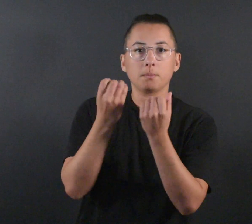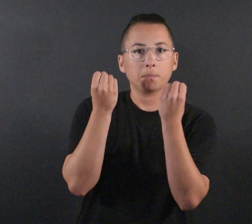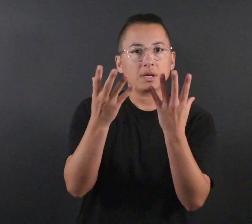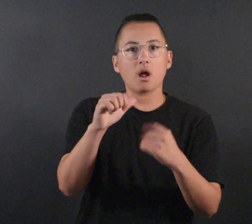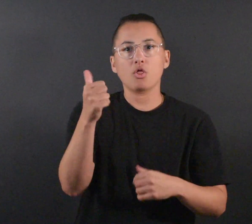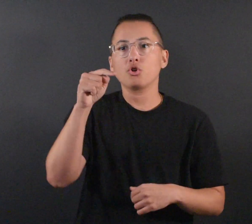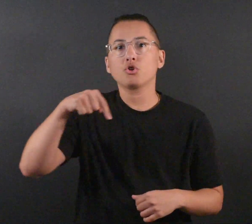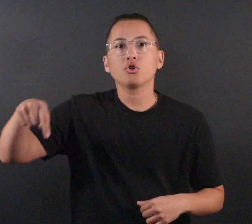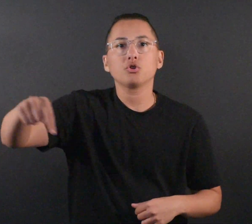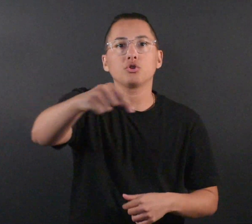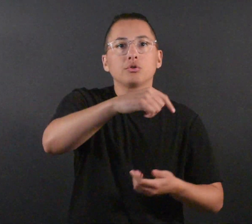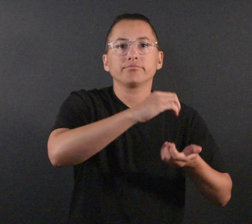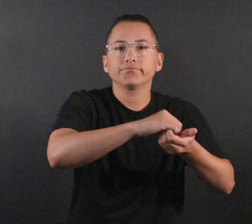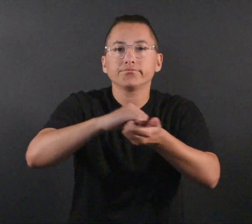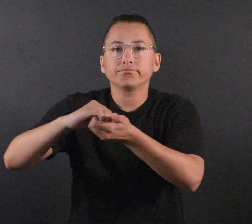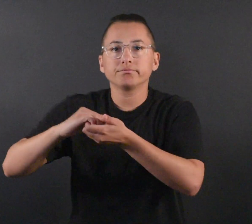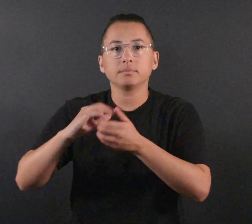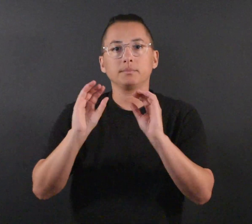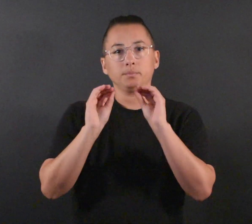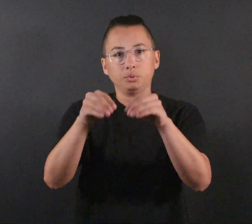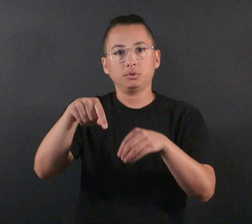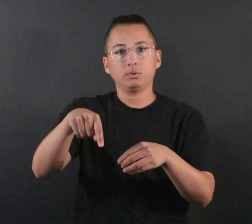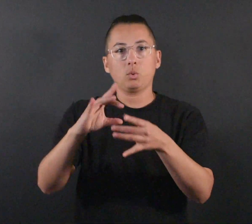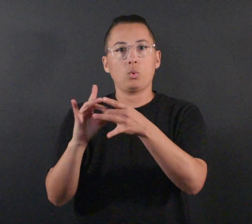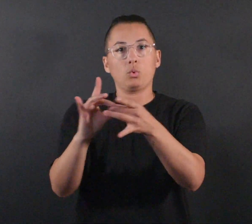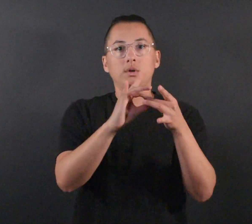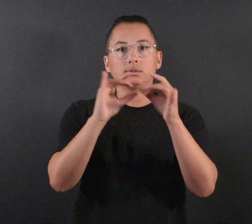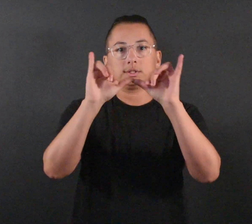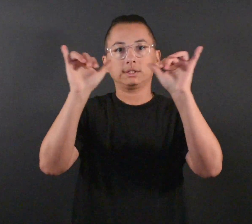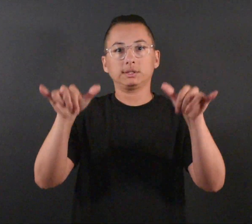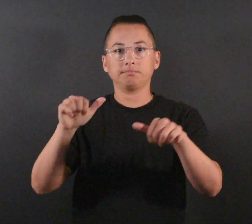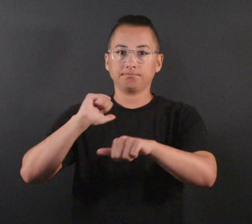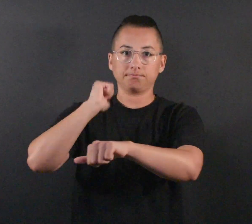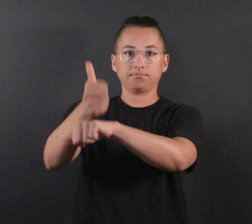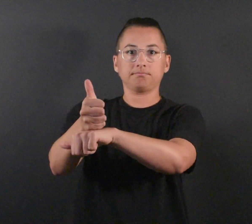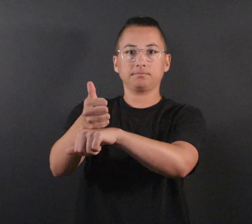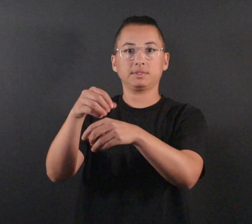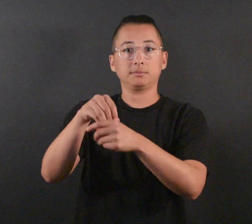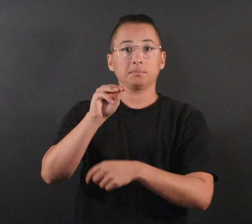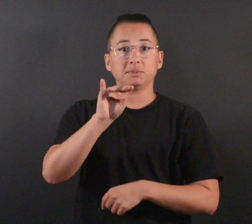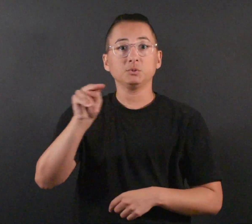EMS agencies, and many others to implement this coordinated system of care for Minnesota.